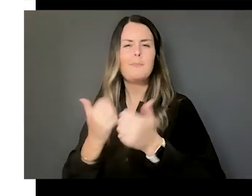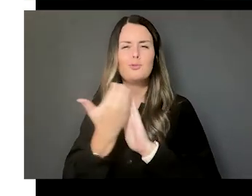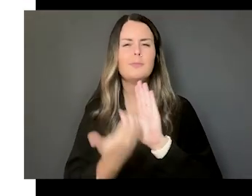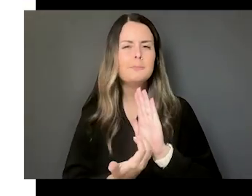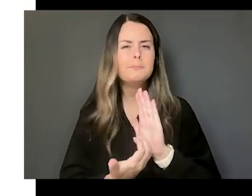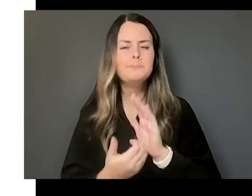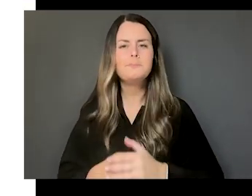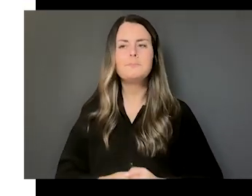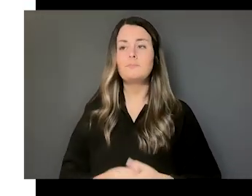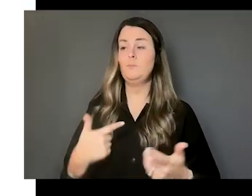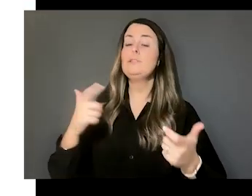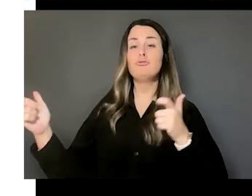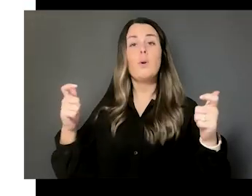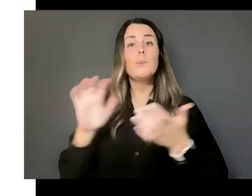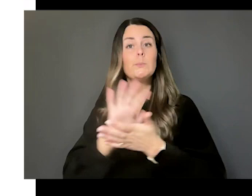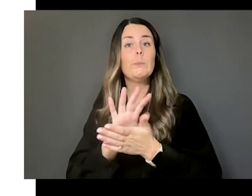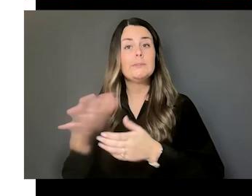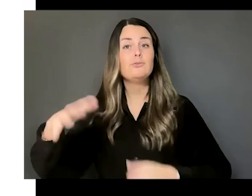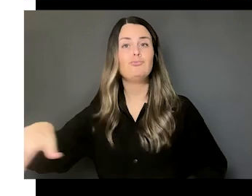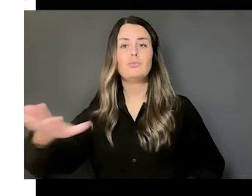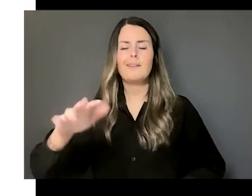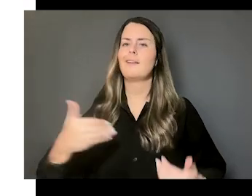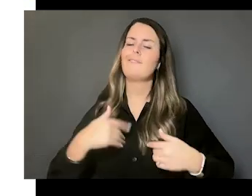As a large school district, we have a very, very diverse population